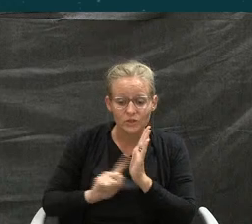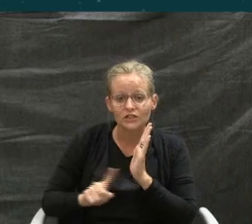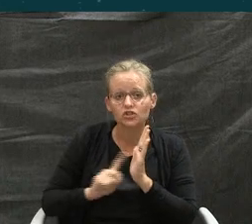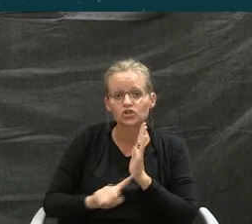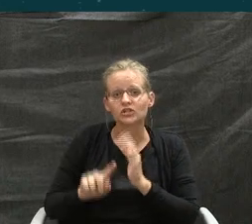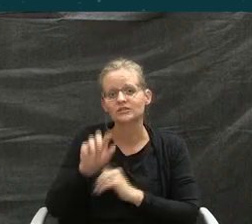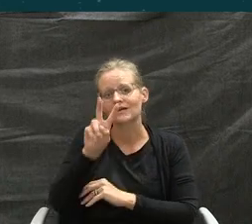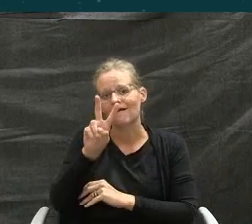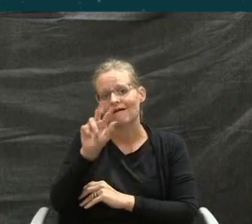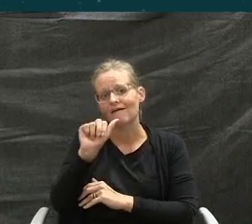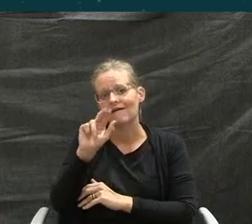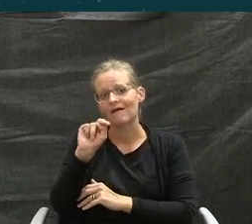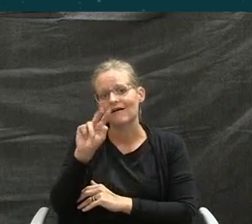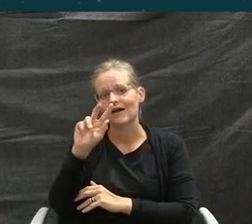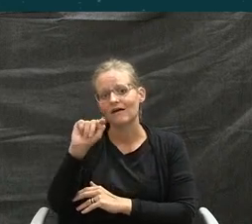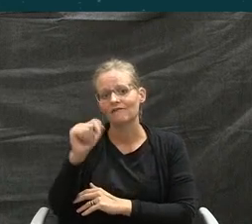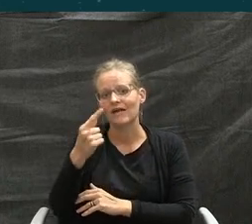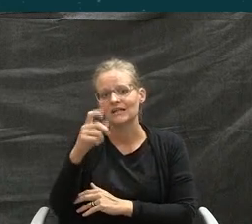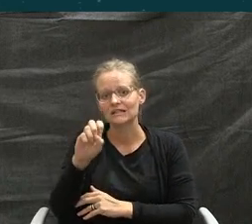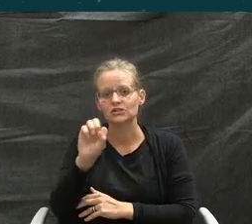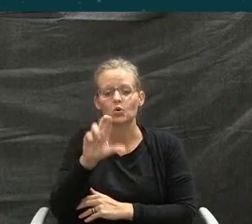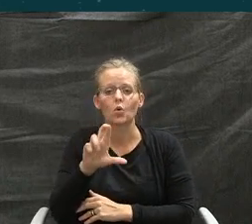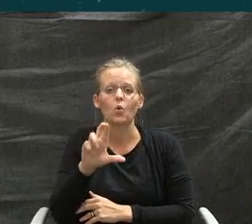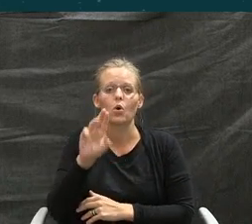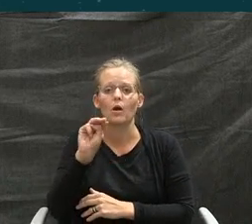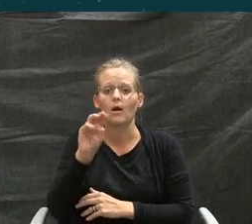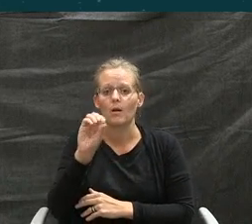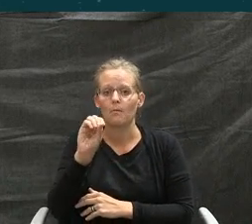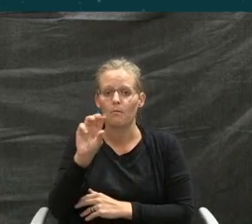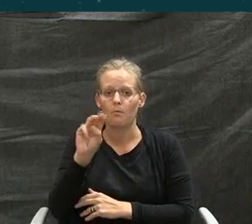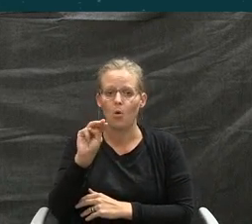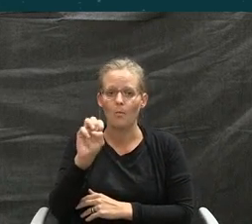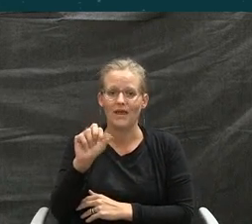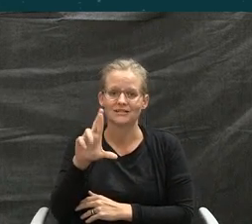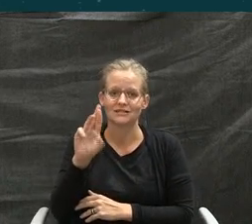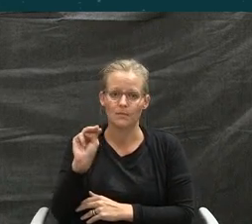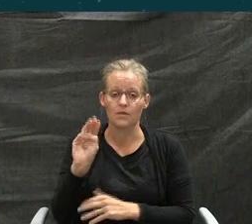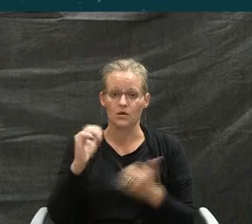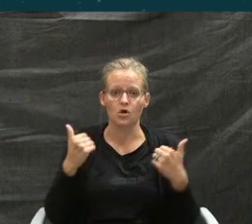the high school so they could have a modified hybrid schedule for those courses.